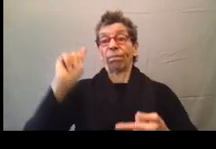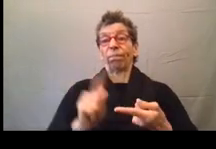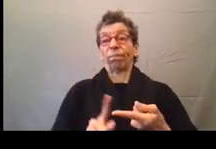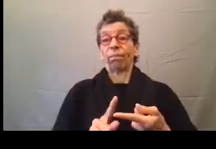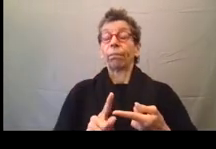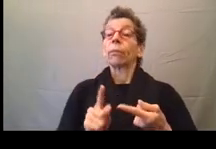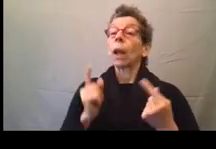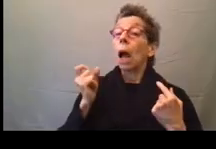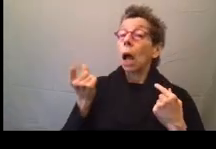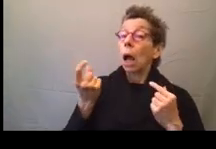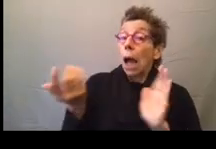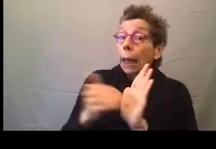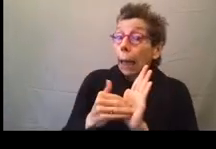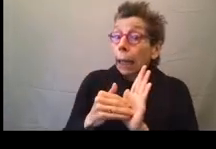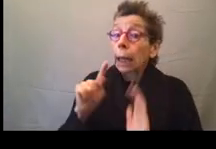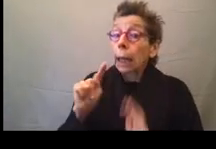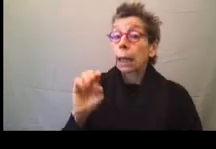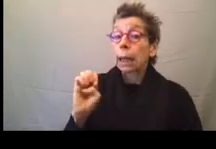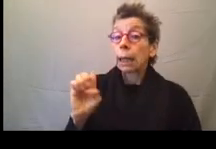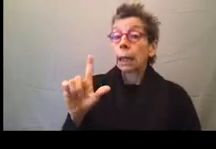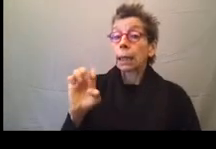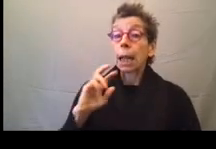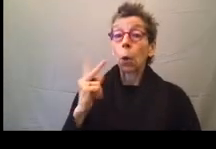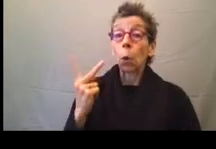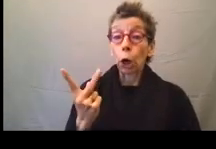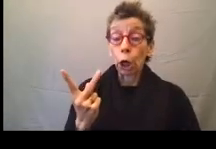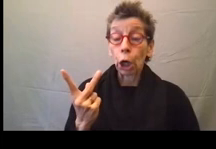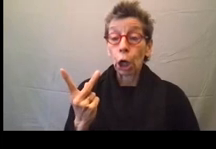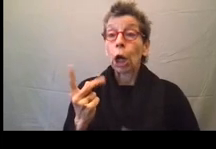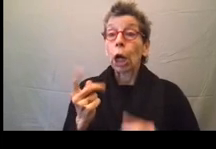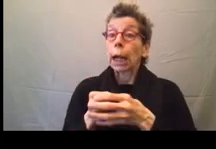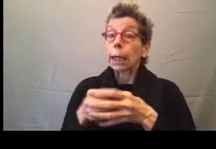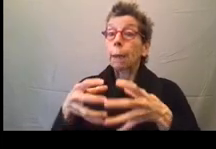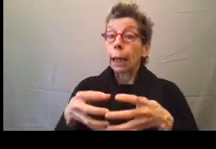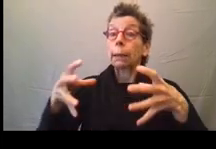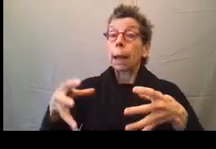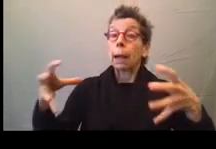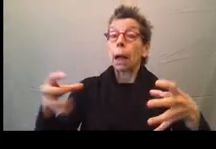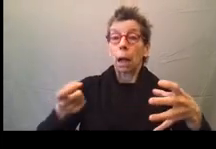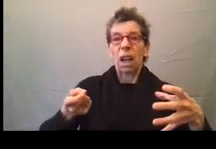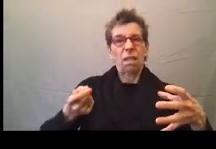one of my fears is that as telework expands, and more people with disabilities try to enter